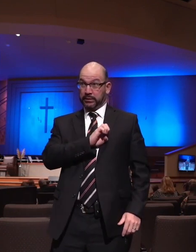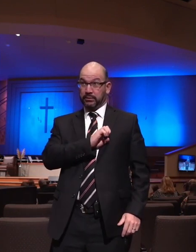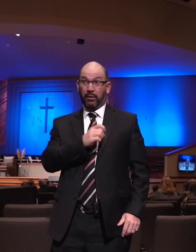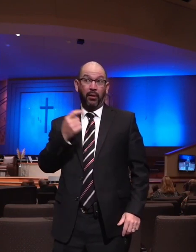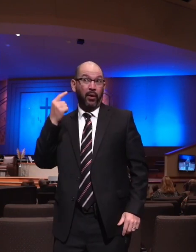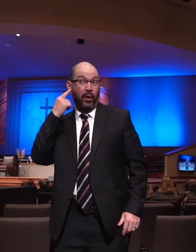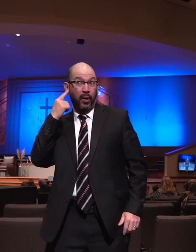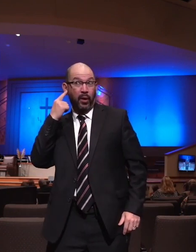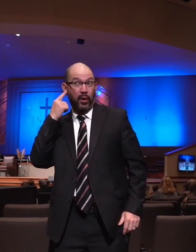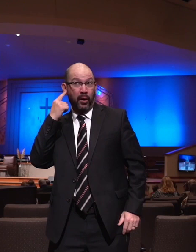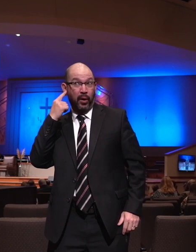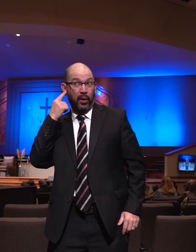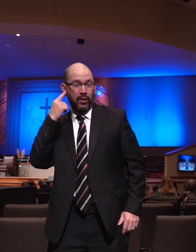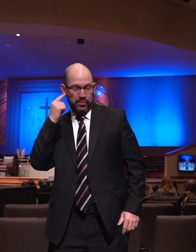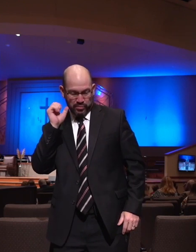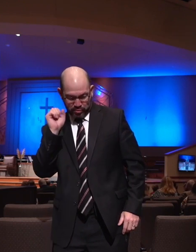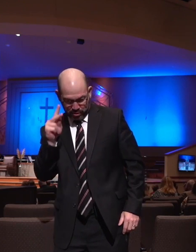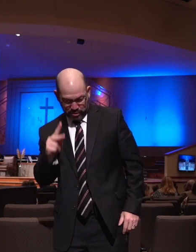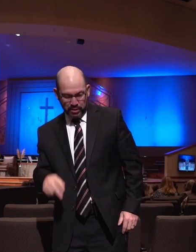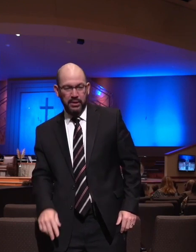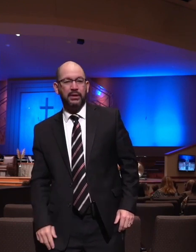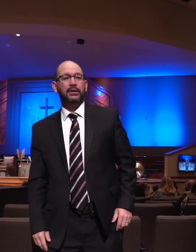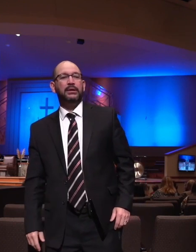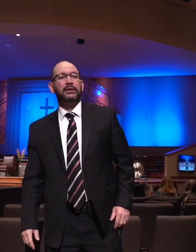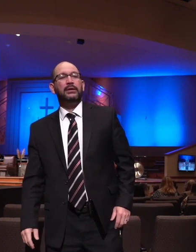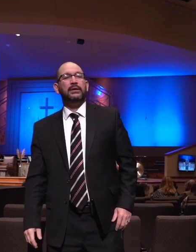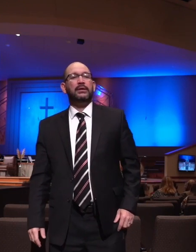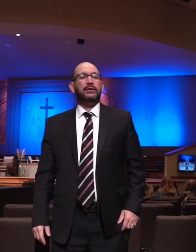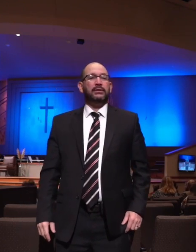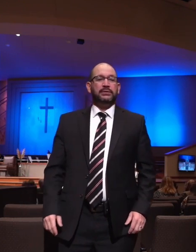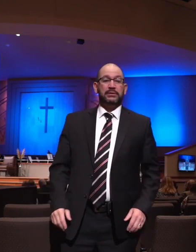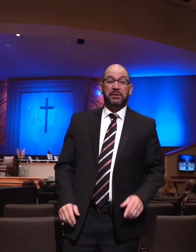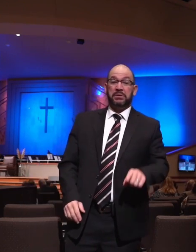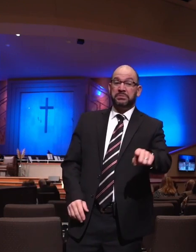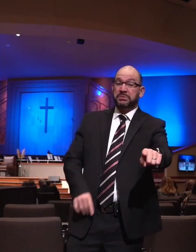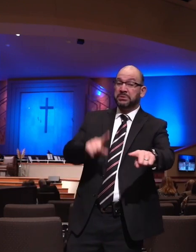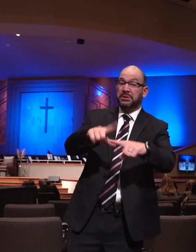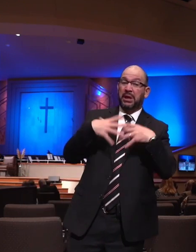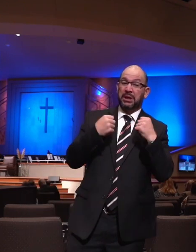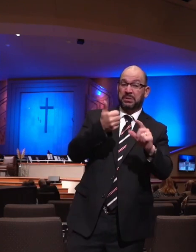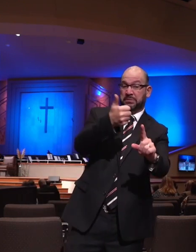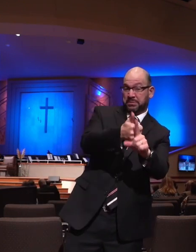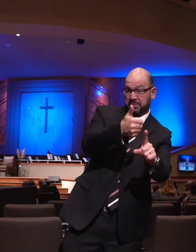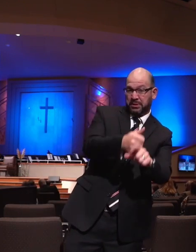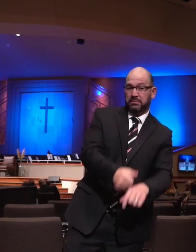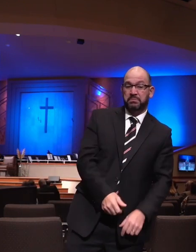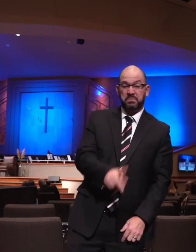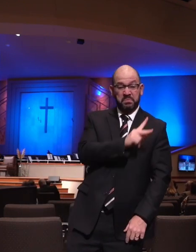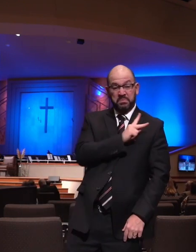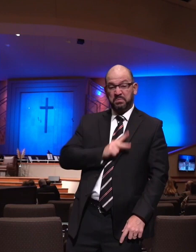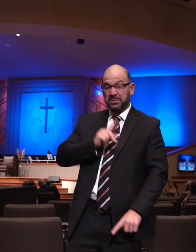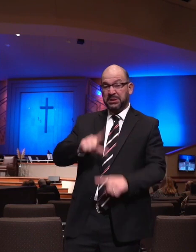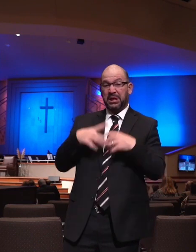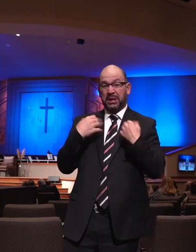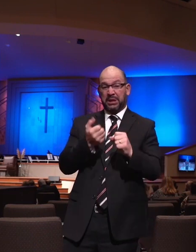okay so we know it's not Naaman that's going to make this difference we know it's not government leaders now I know who you're thinking it's Elisha